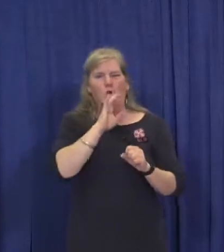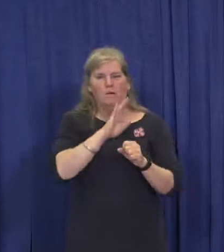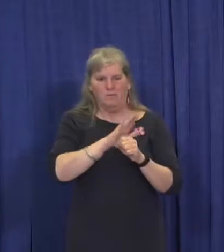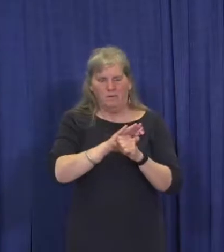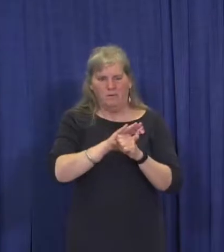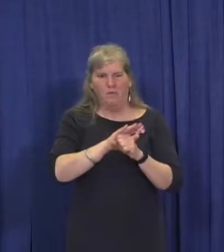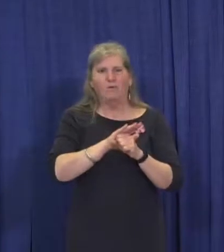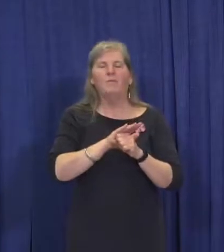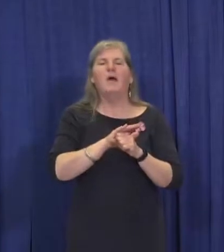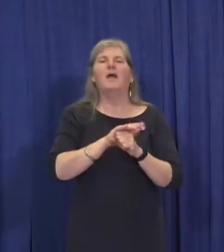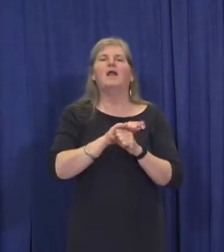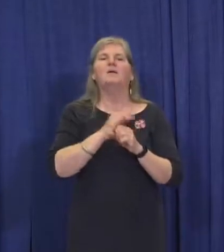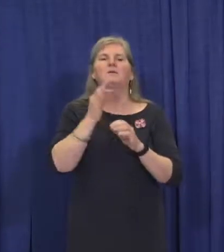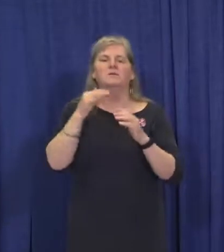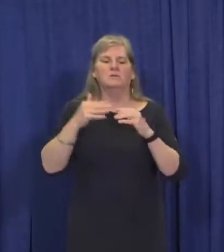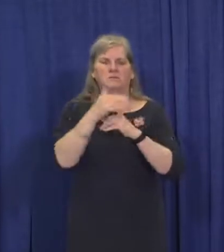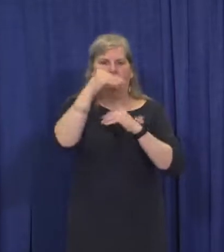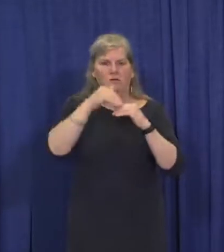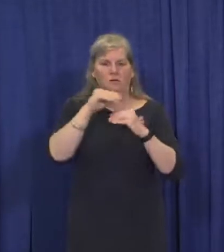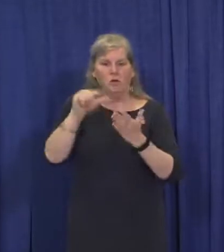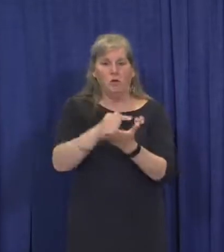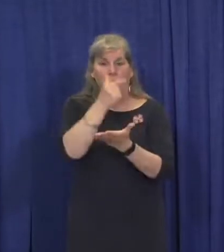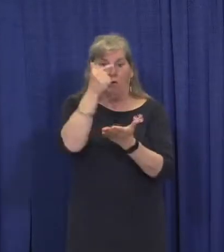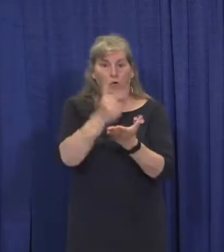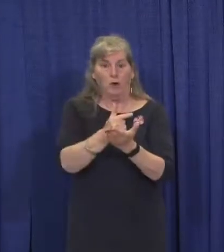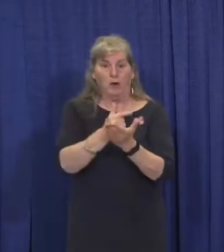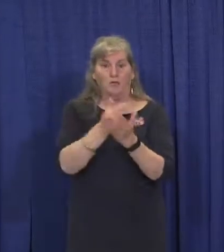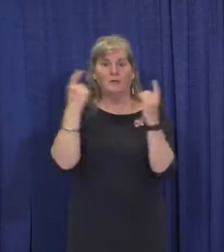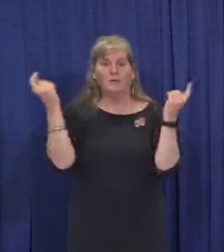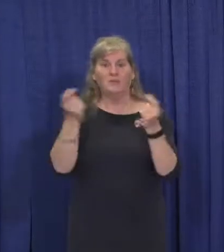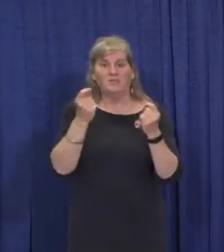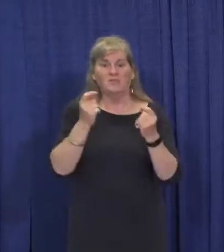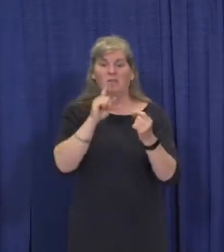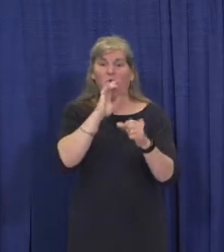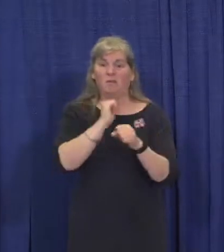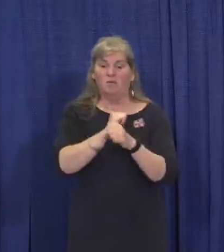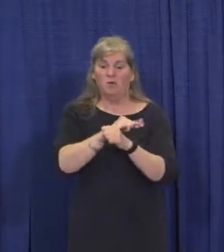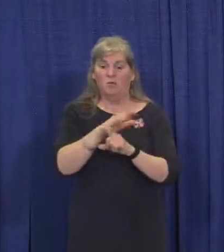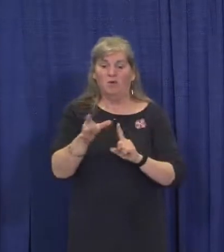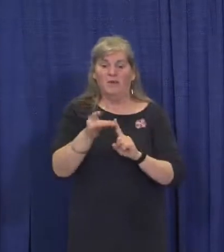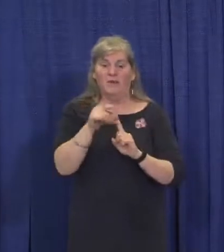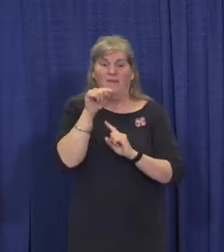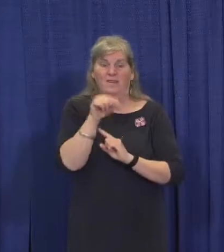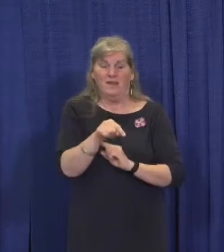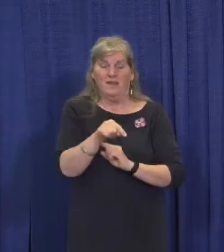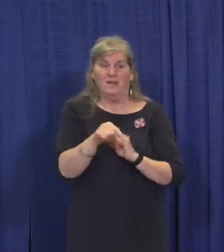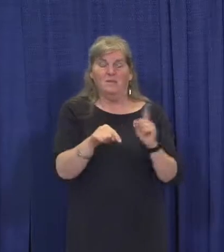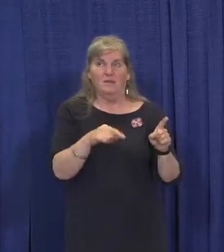confirmed cases at the native grad, I feel safe in the fact I